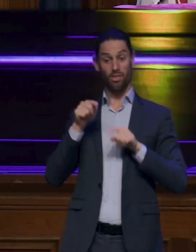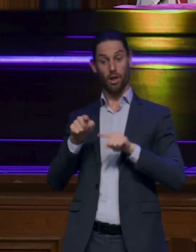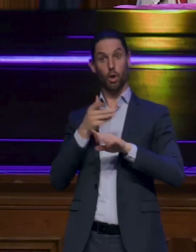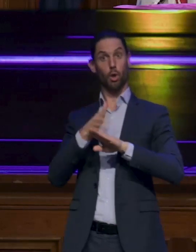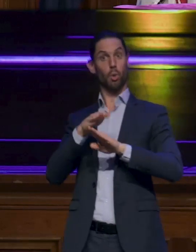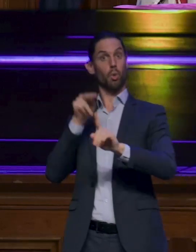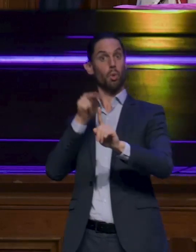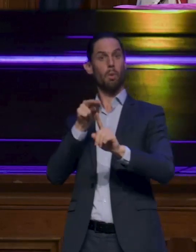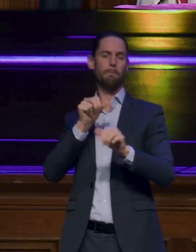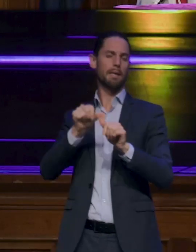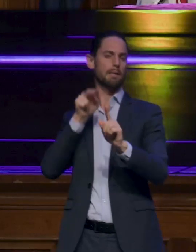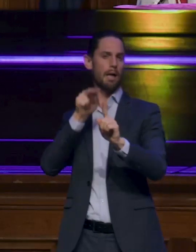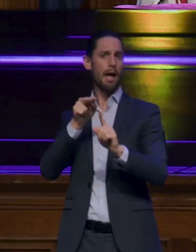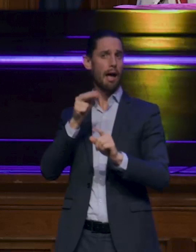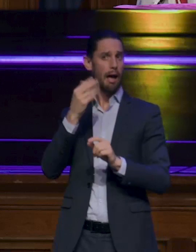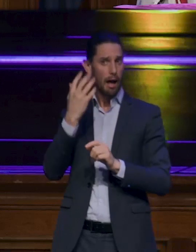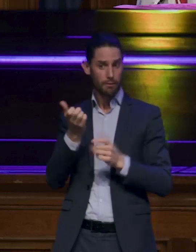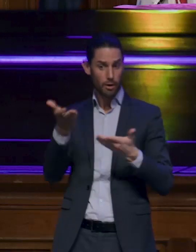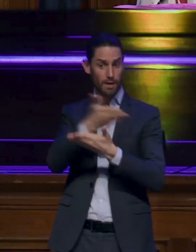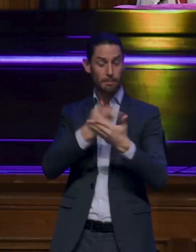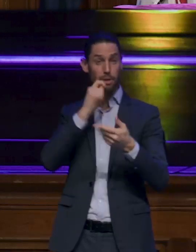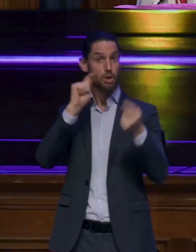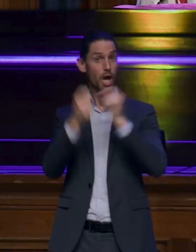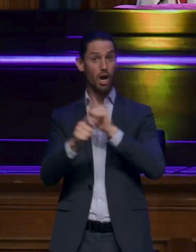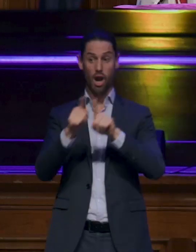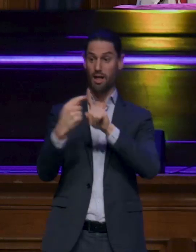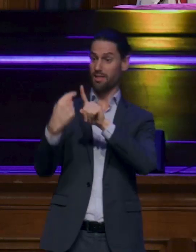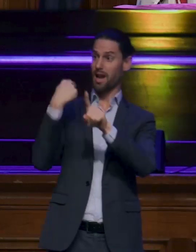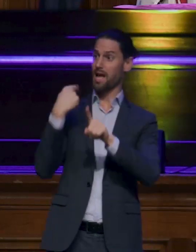just for example in the last 24 hours we've seen quite the opposite in the